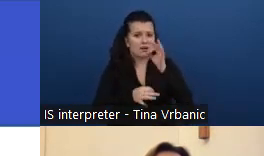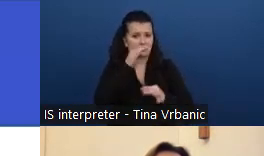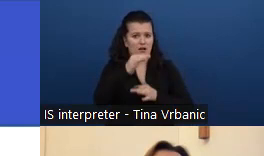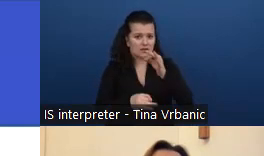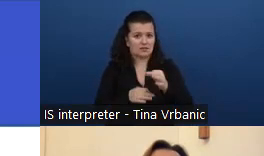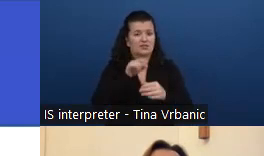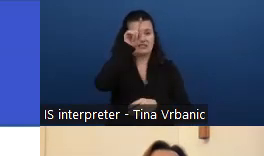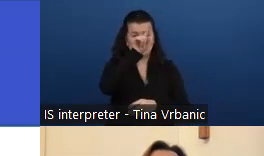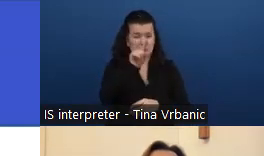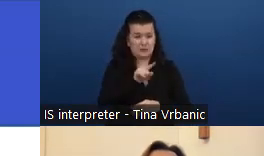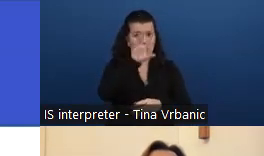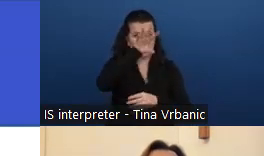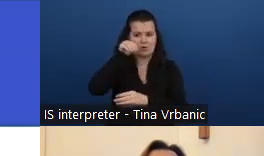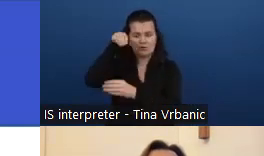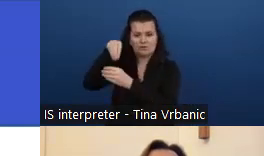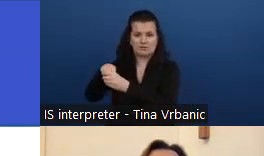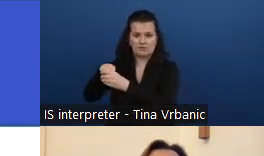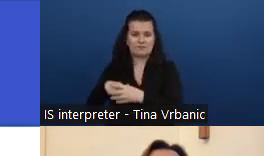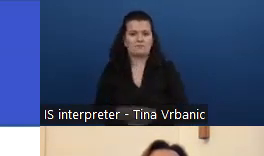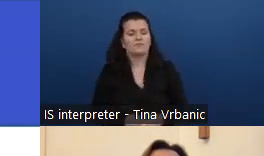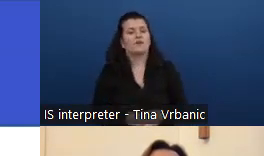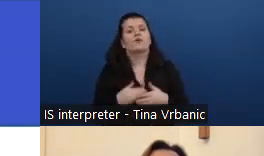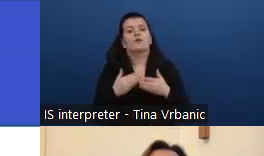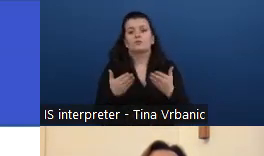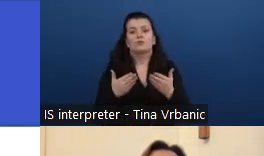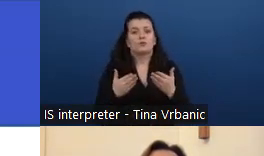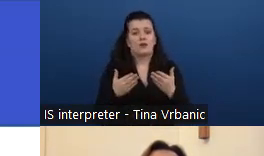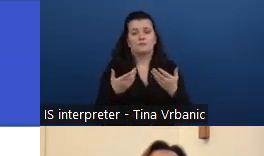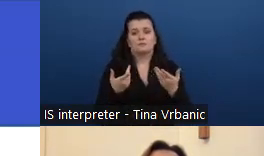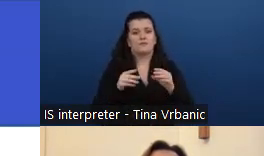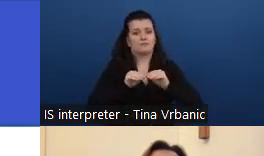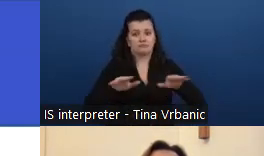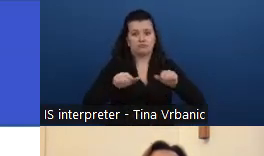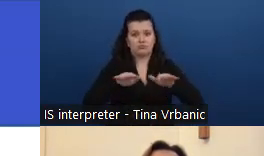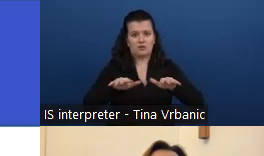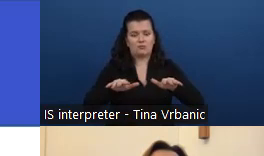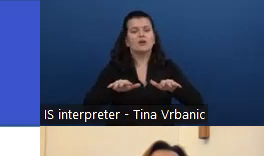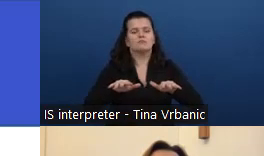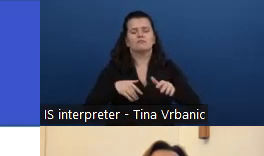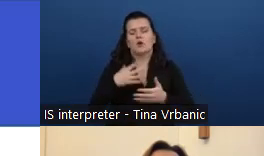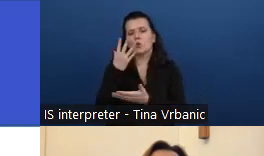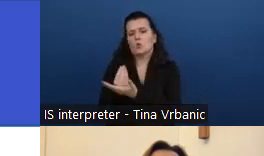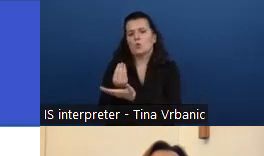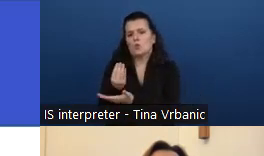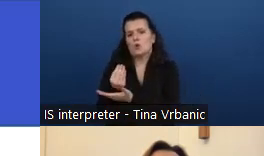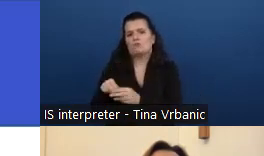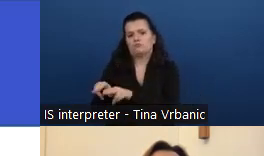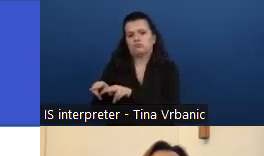Today's webinar will be recorded and available in our webinar archives, and we'll send out a copy of the recording to everyone who registered.